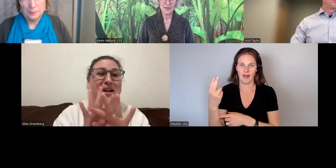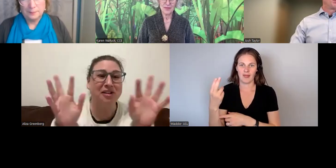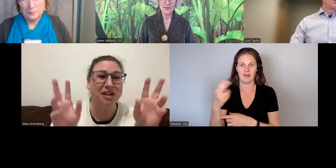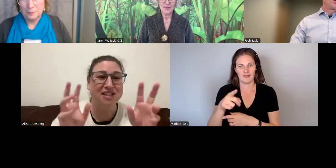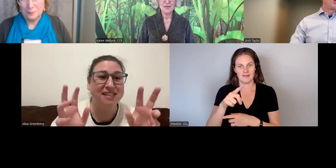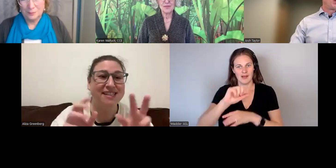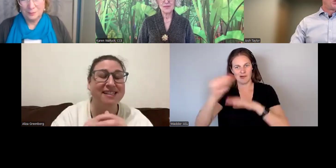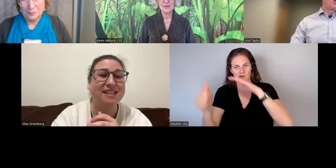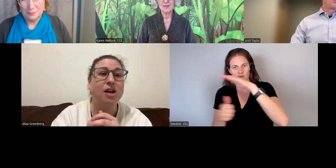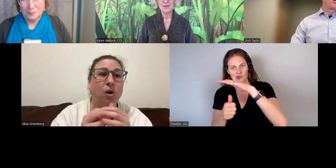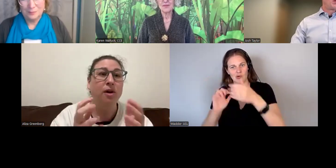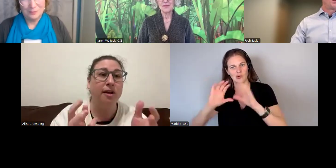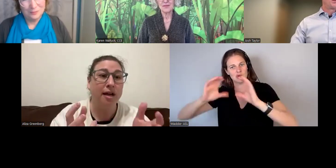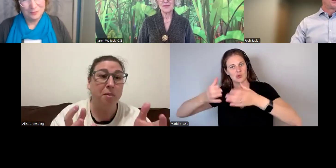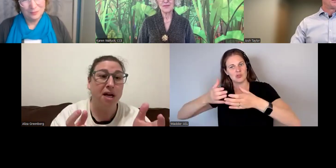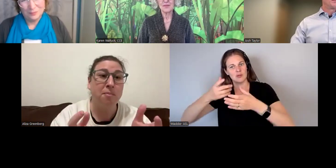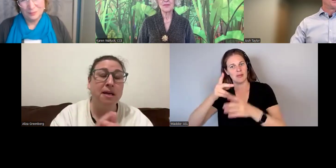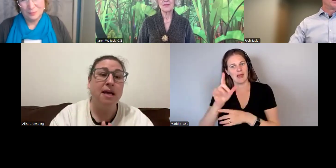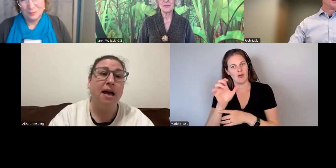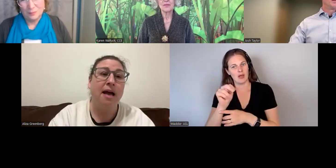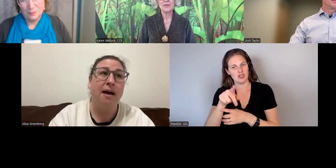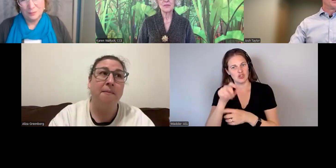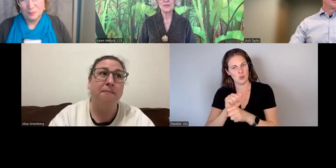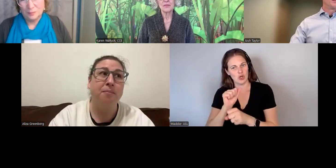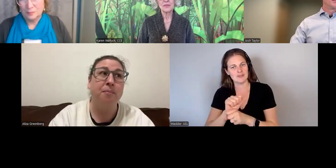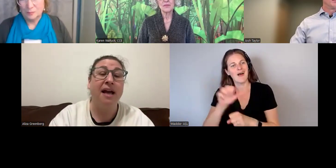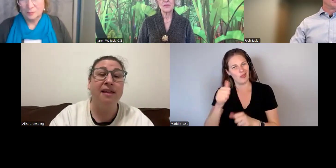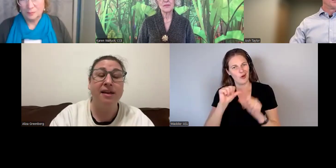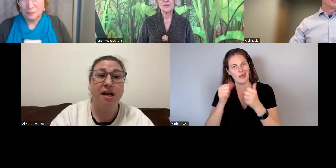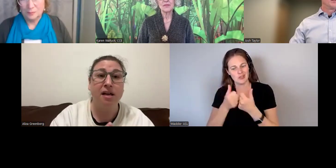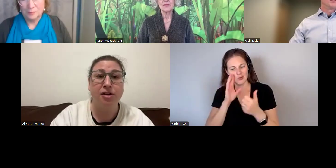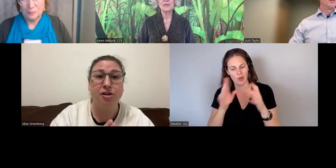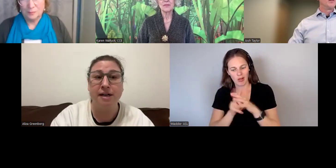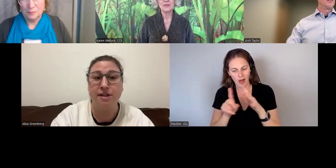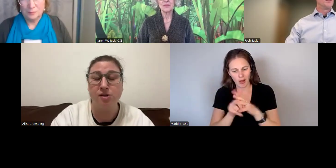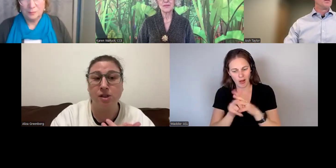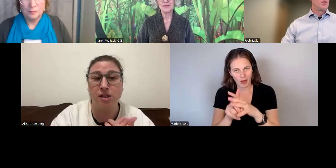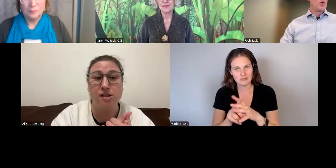and other agencies will come up. But I think another great resource